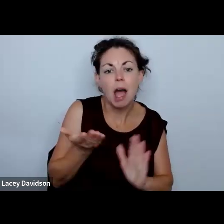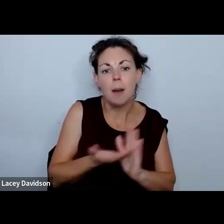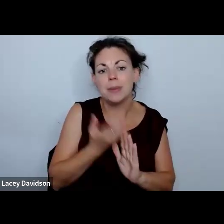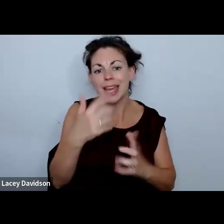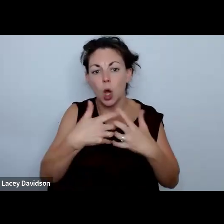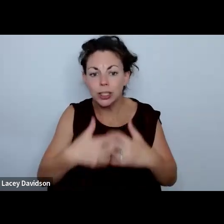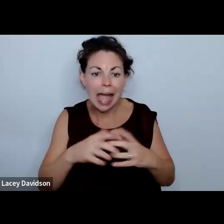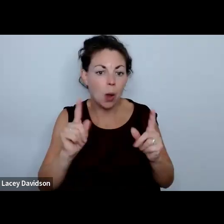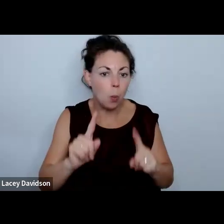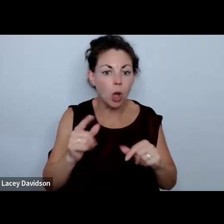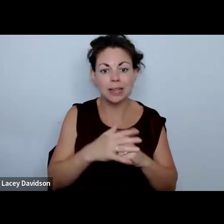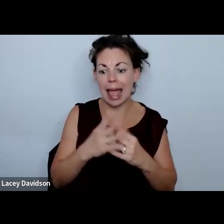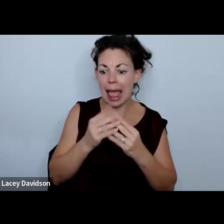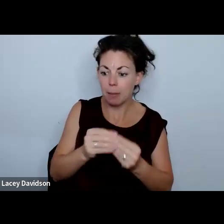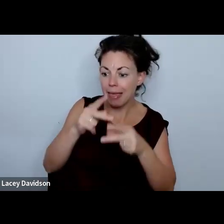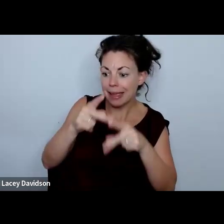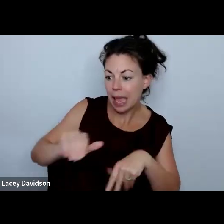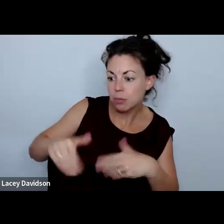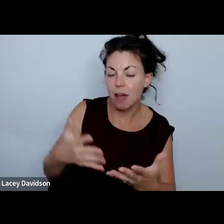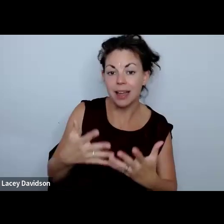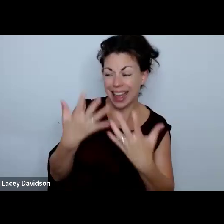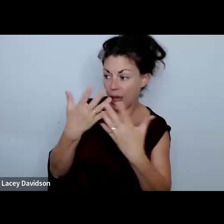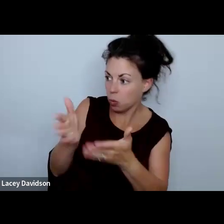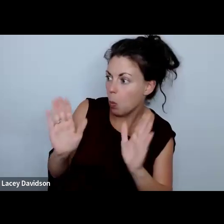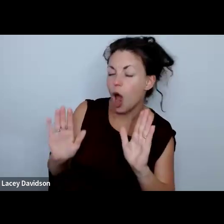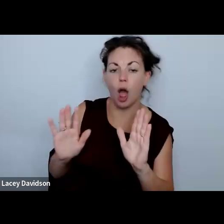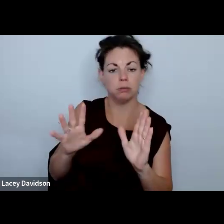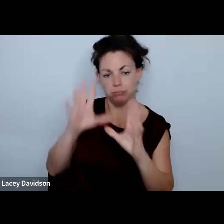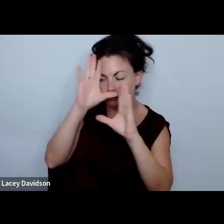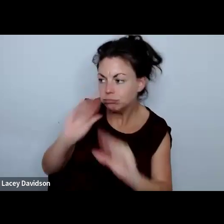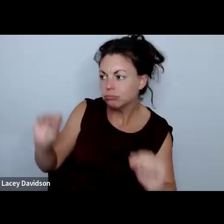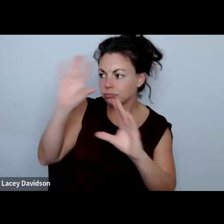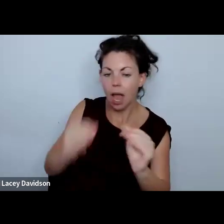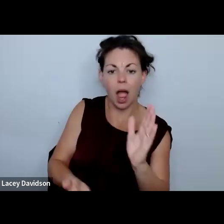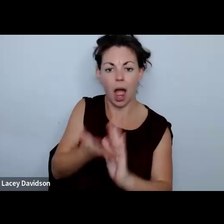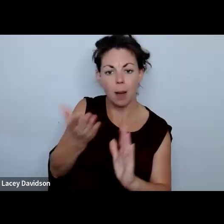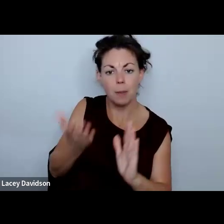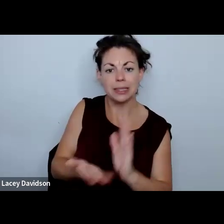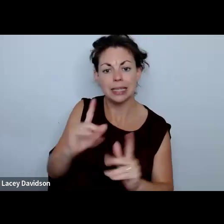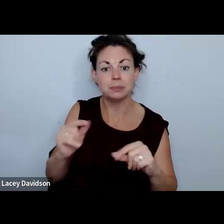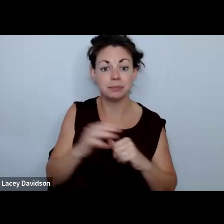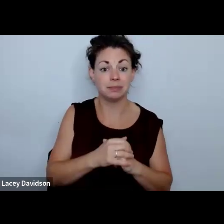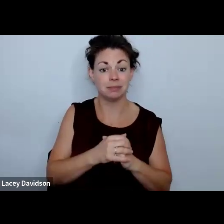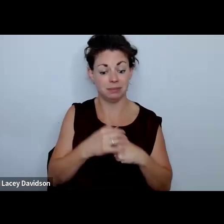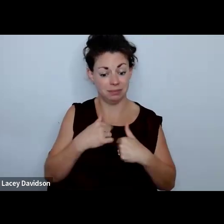who had become a subscriber. The other breakthrough was finding further freelance research work with some public